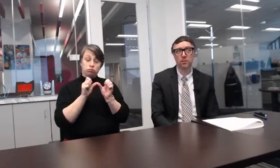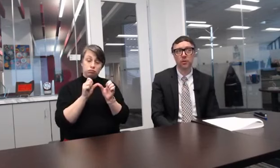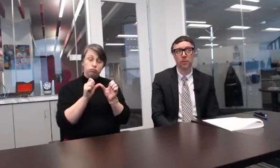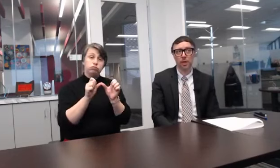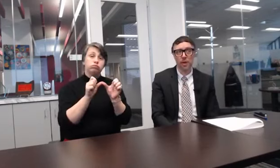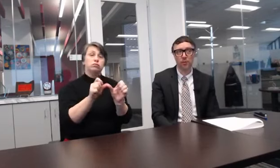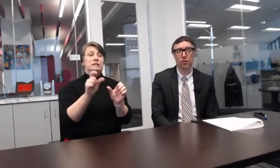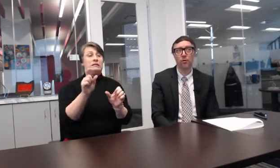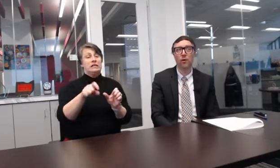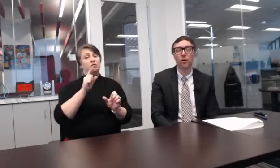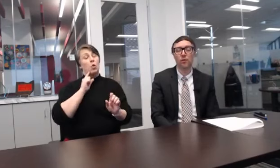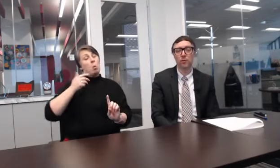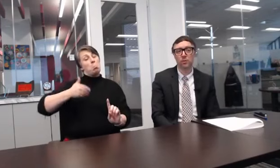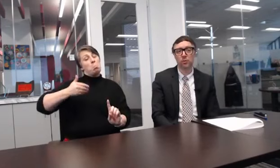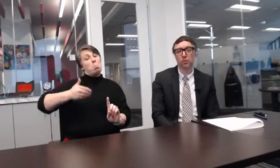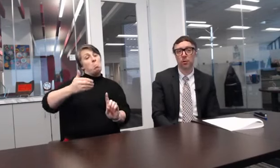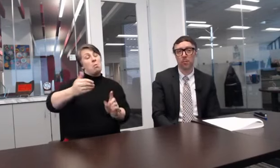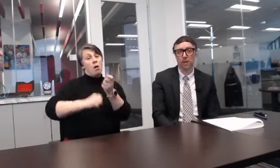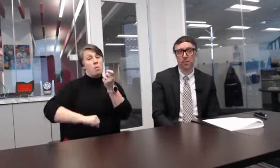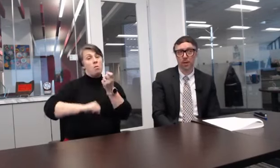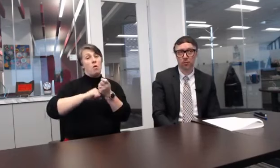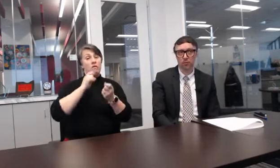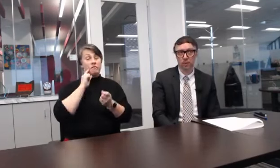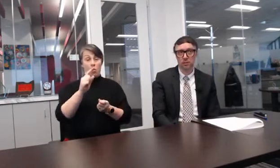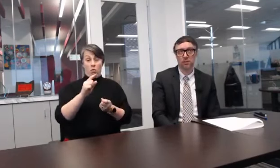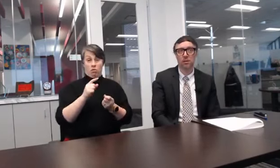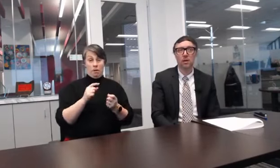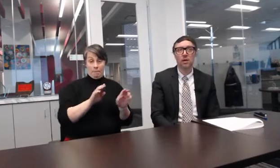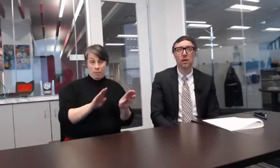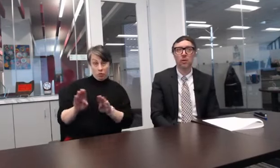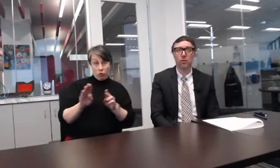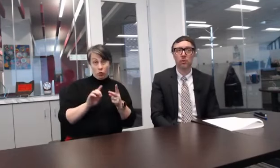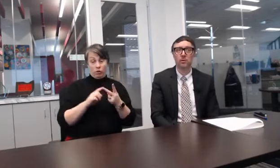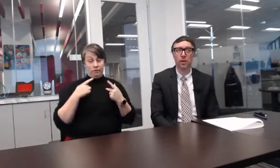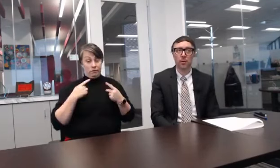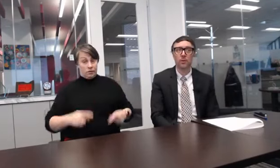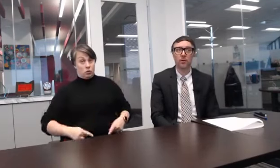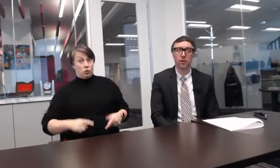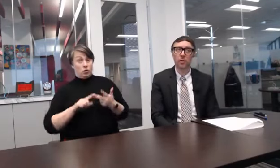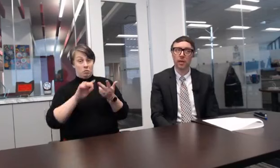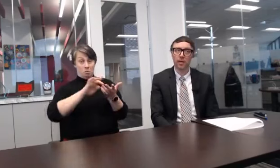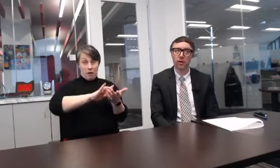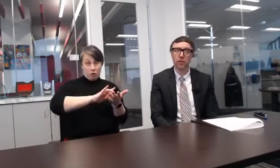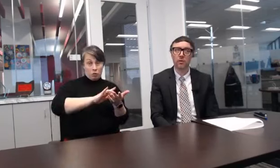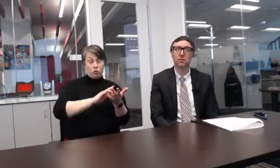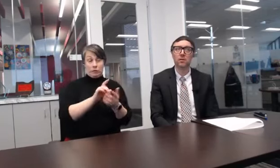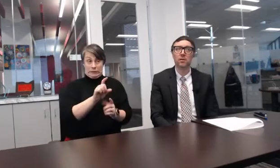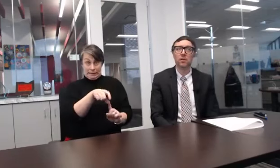for your behavioral, physical or medical needs in order to help your current caregivers